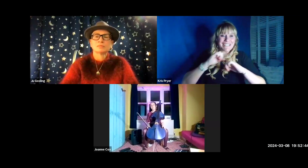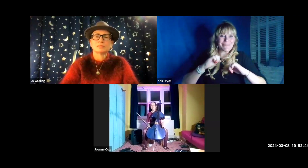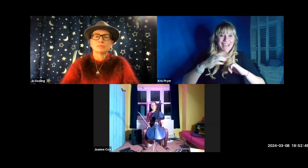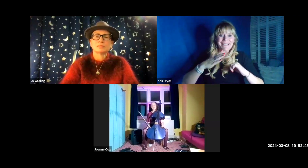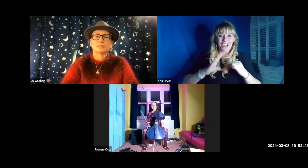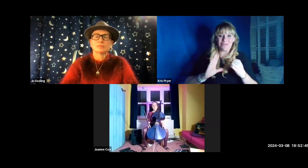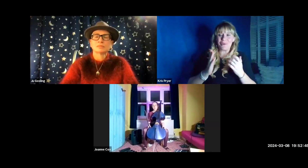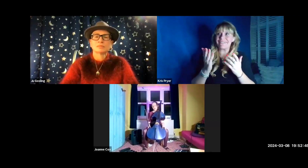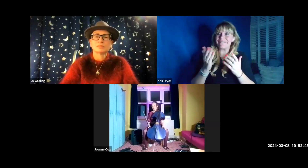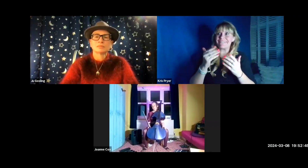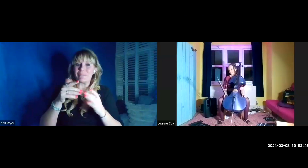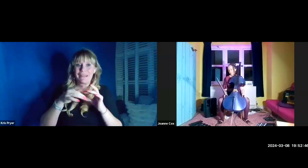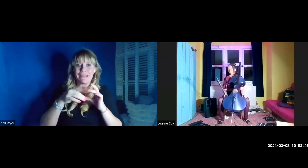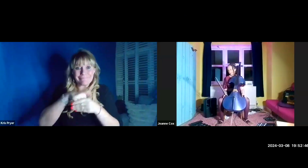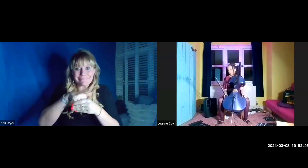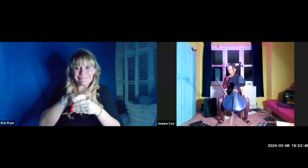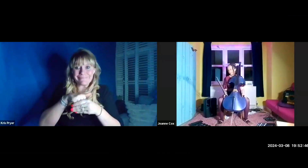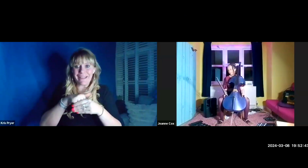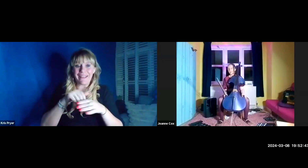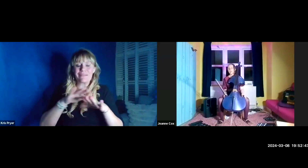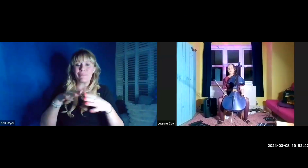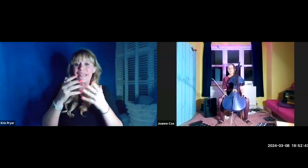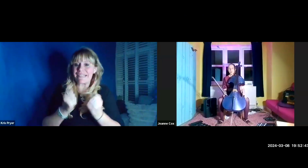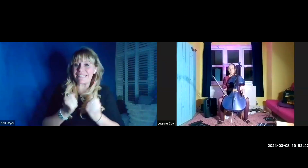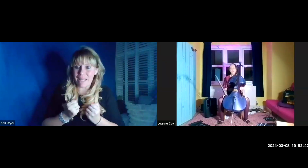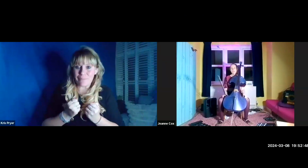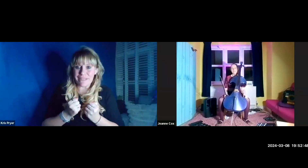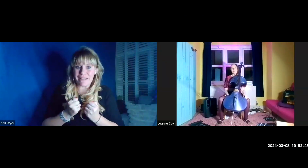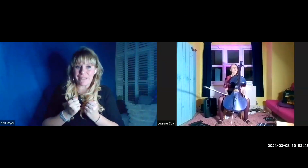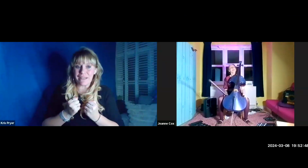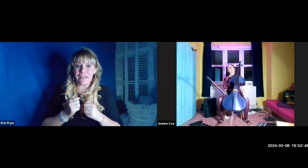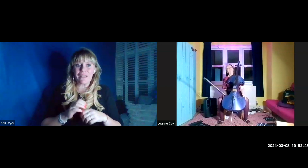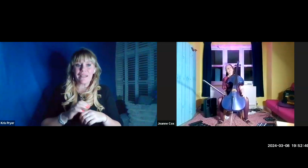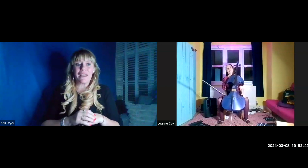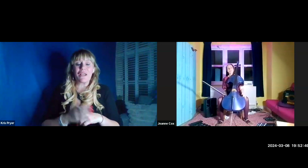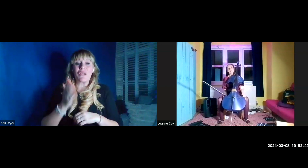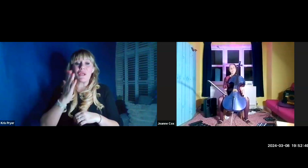Yeah that's great now thanks.